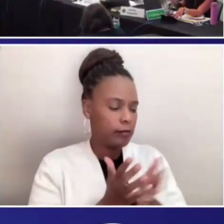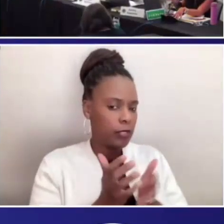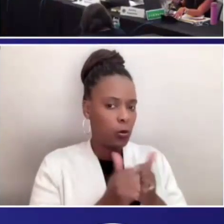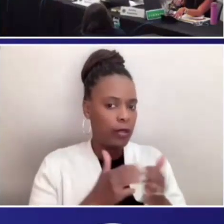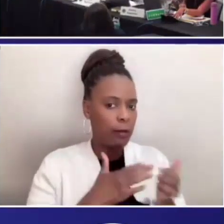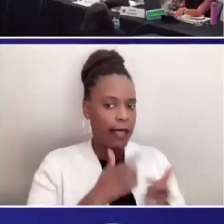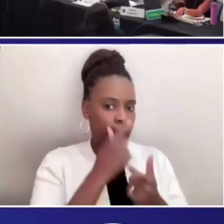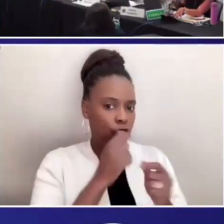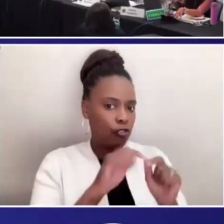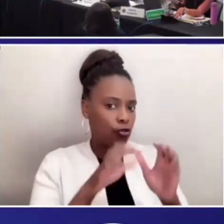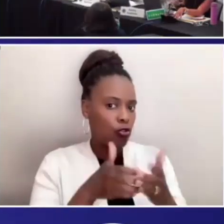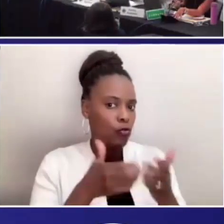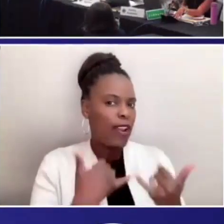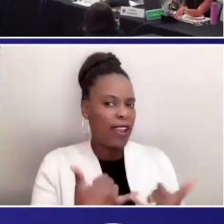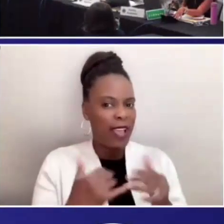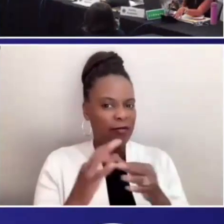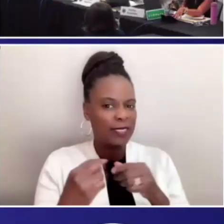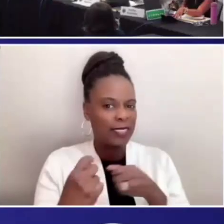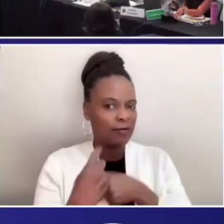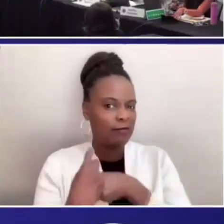messages, so I wanted to just review that, if that's okay.